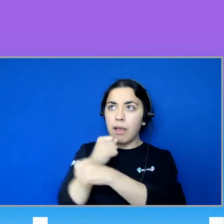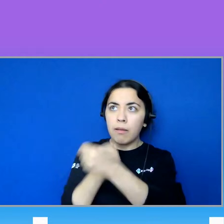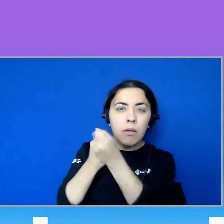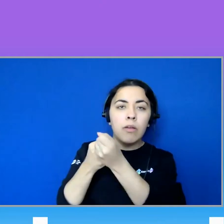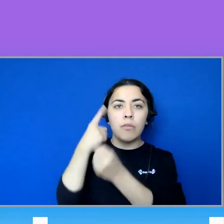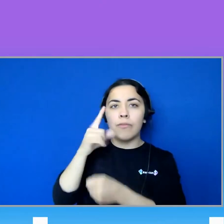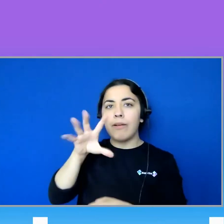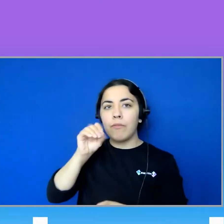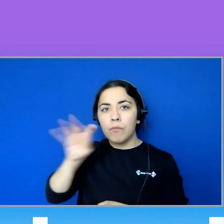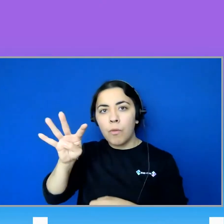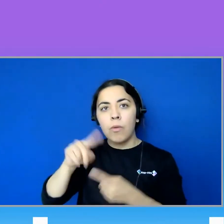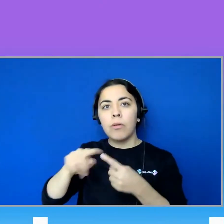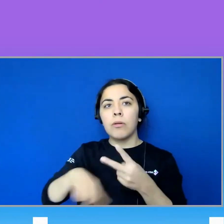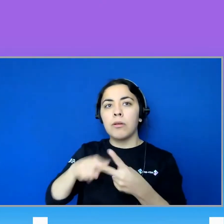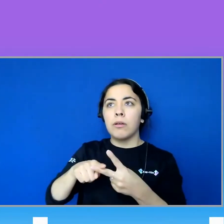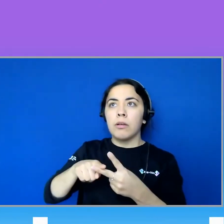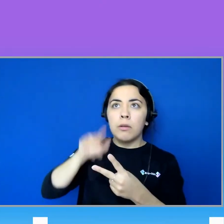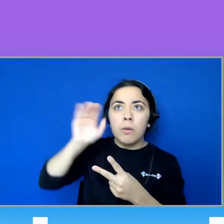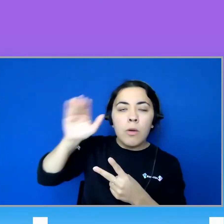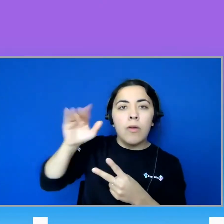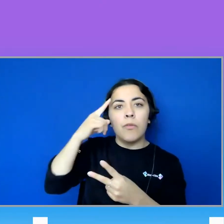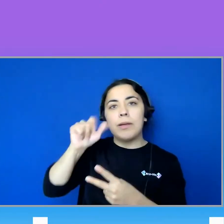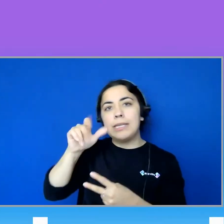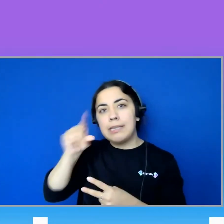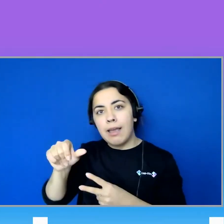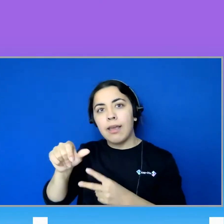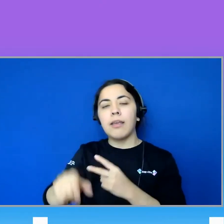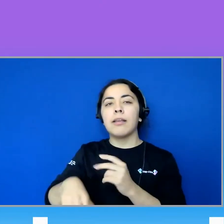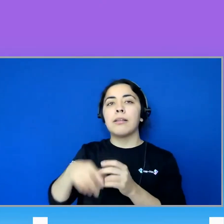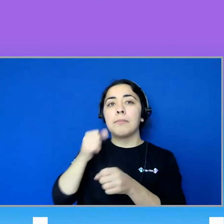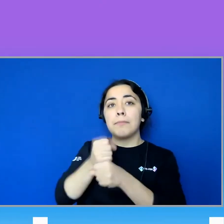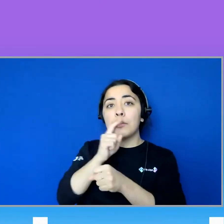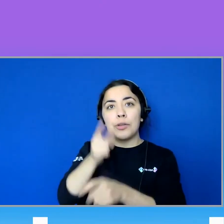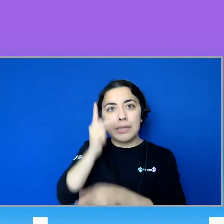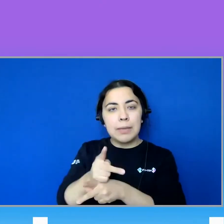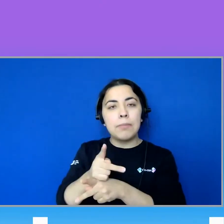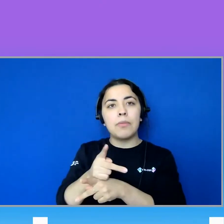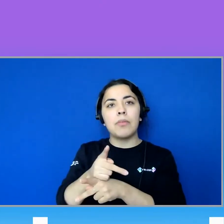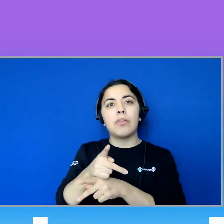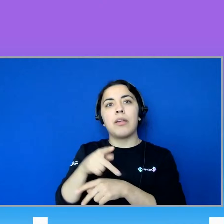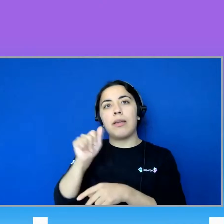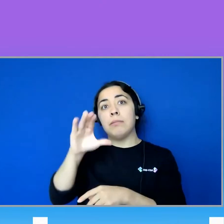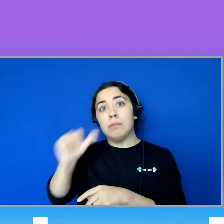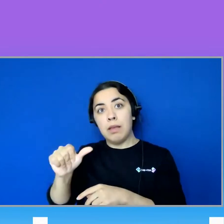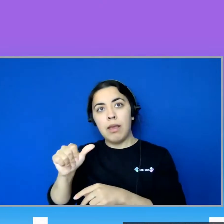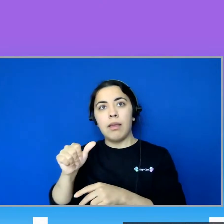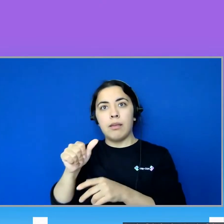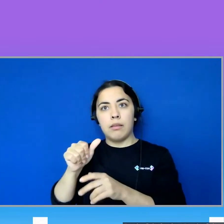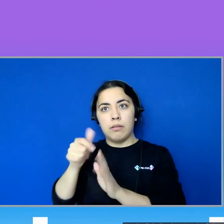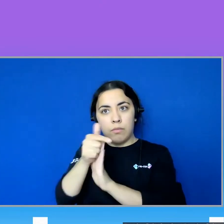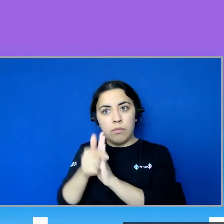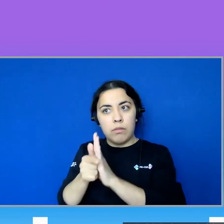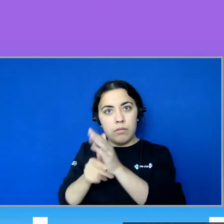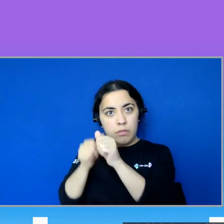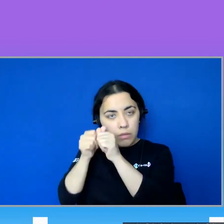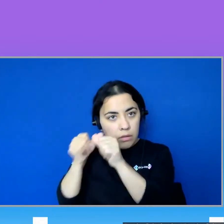504, for the fight for the Ada, the fight to keep the Affordable